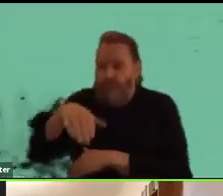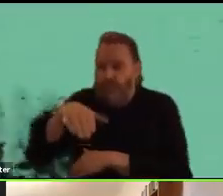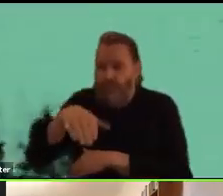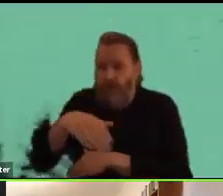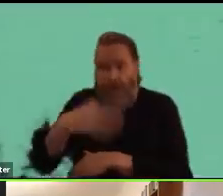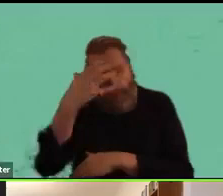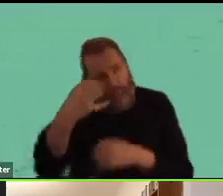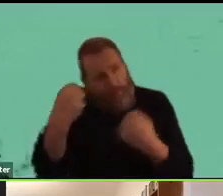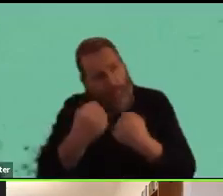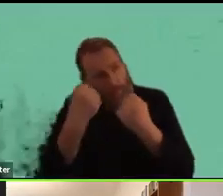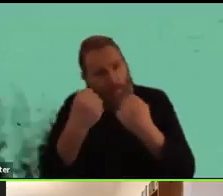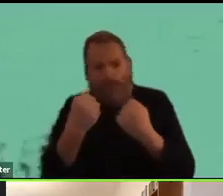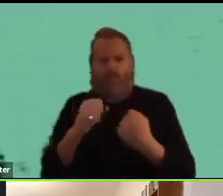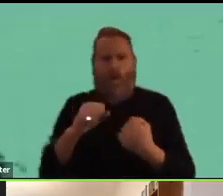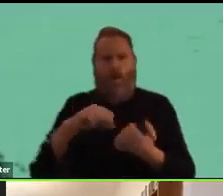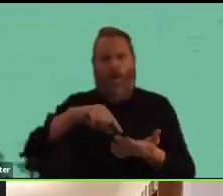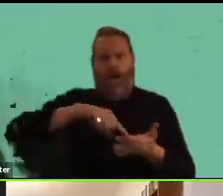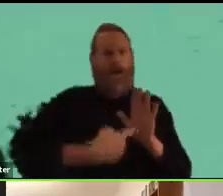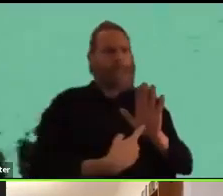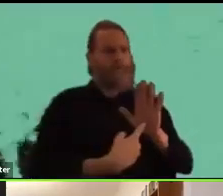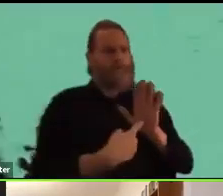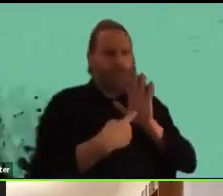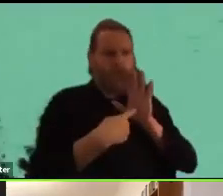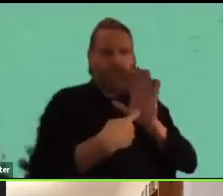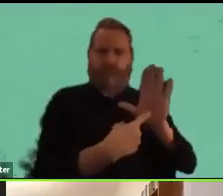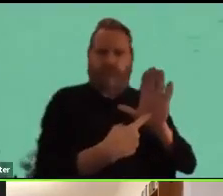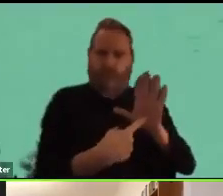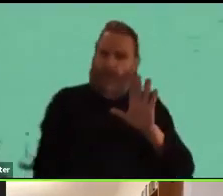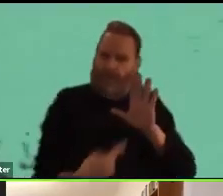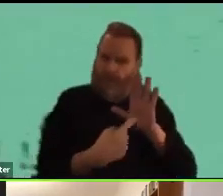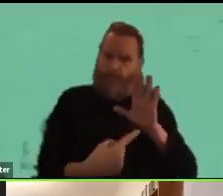let's actually talk ourselves up we provide a vital role in society and they're treating